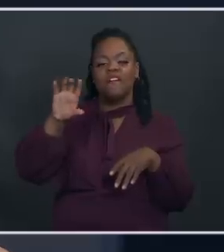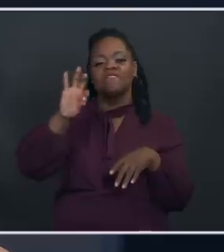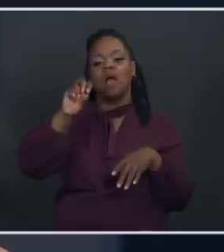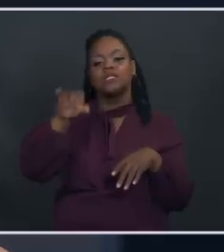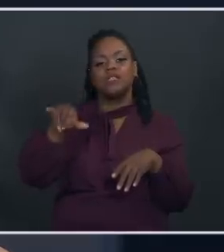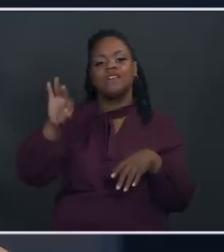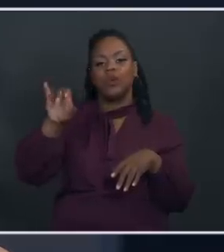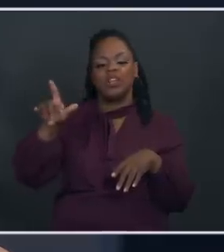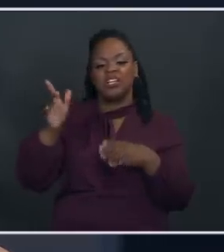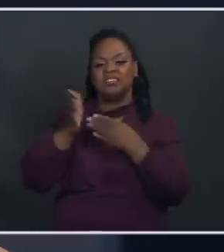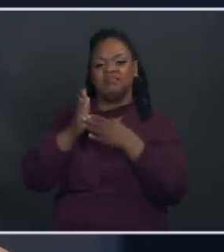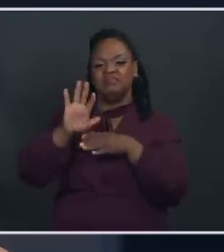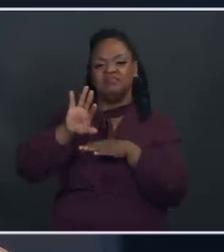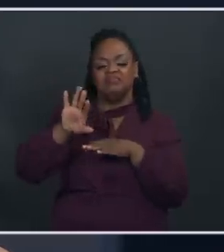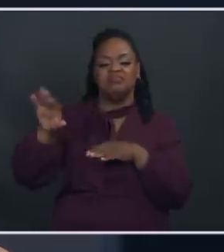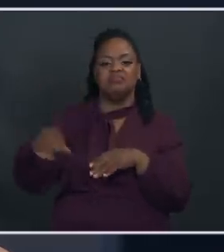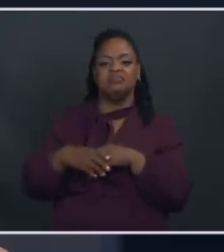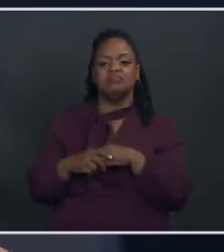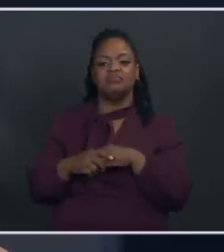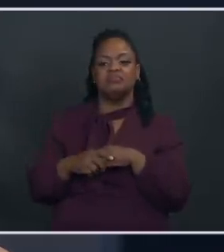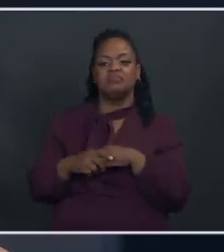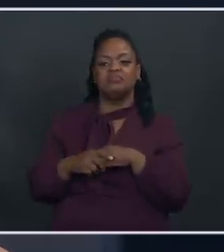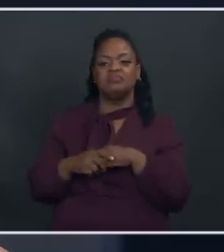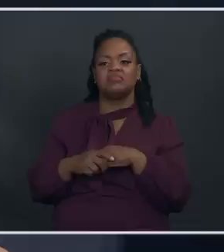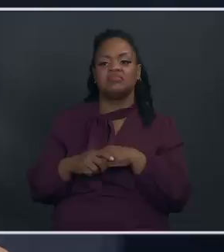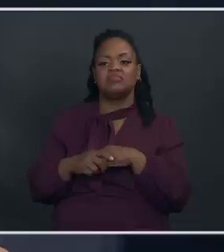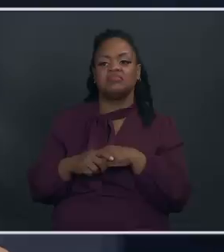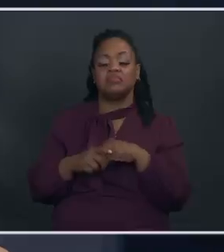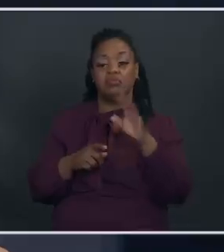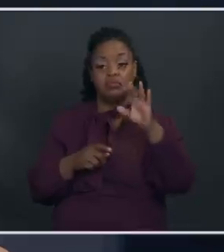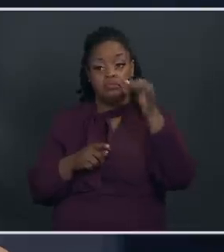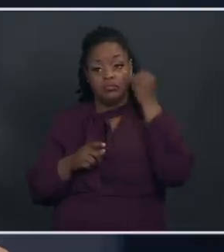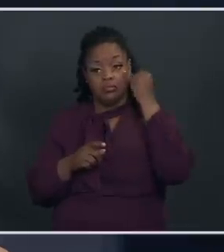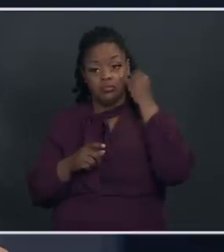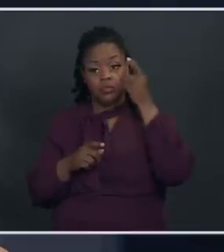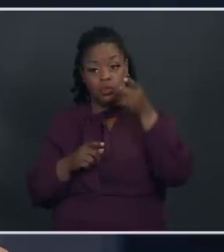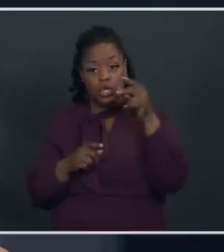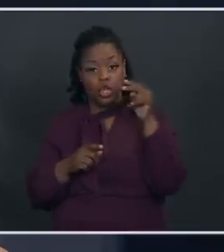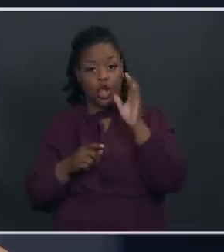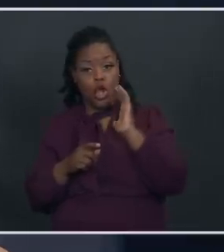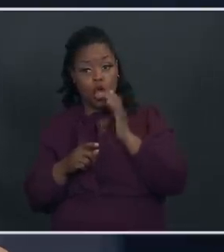but are to their advantage. And if you look at the record over the past four years,